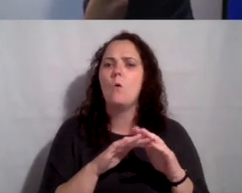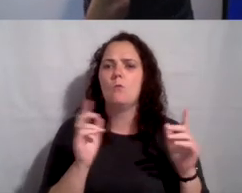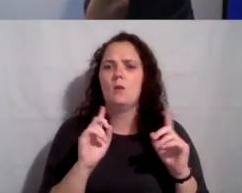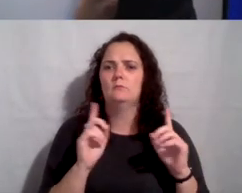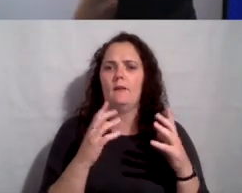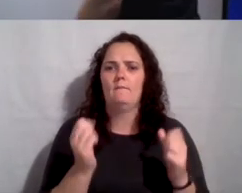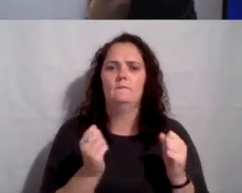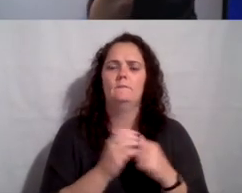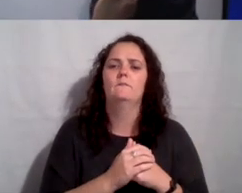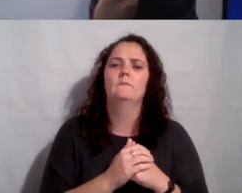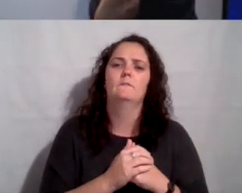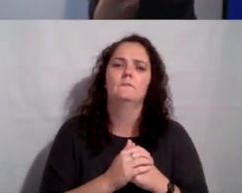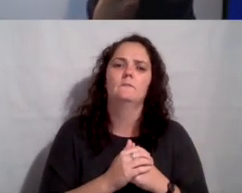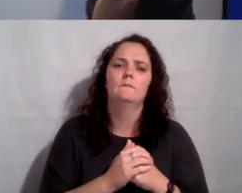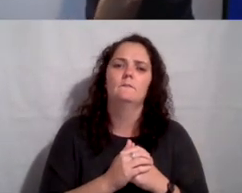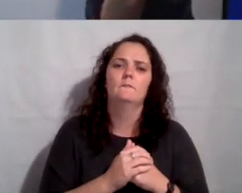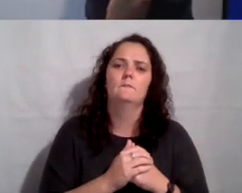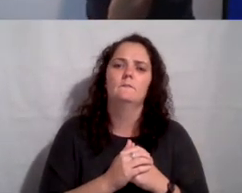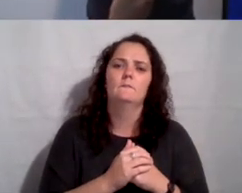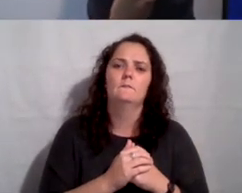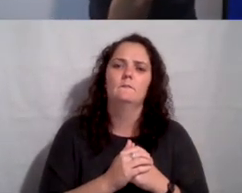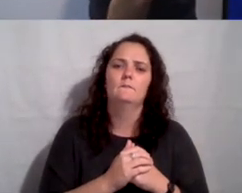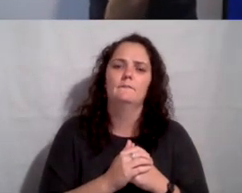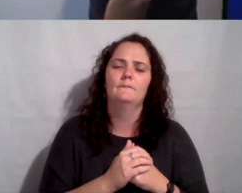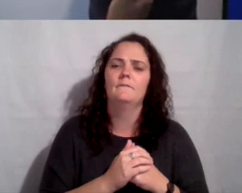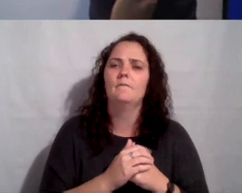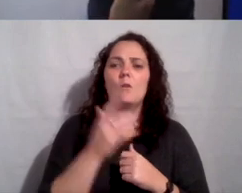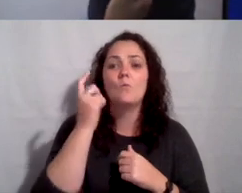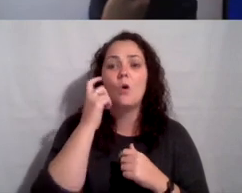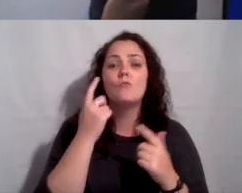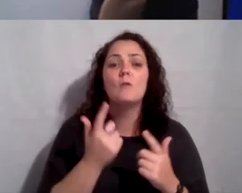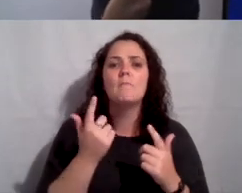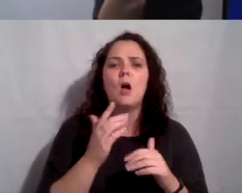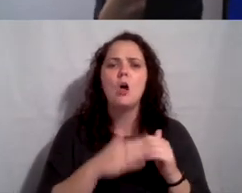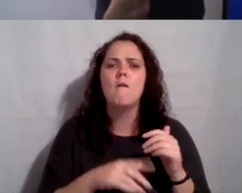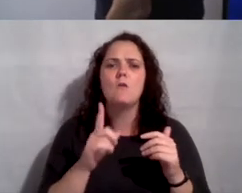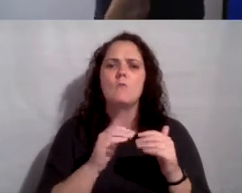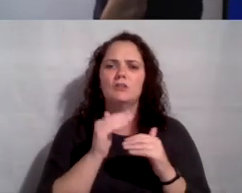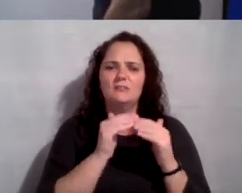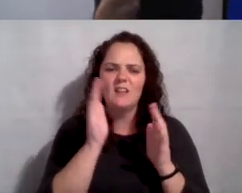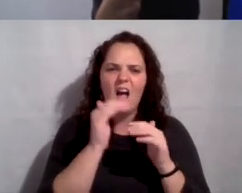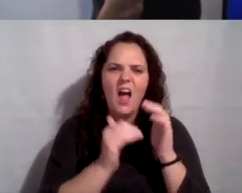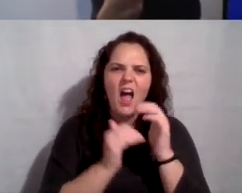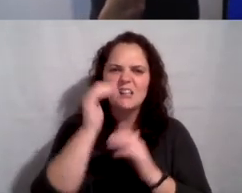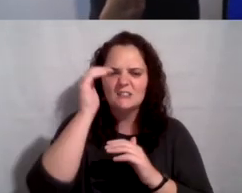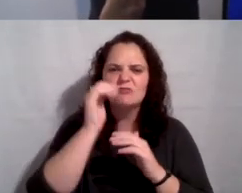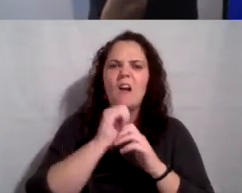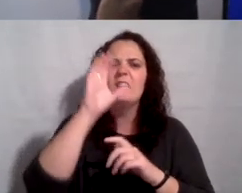in space there and I'm gonna not worry too much about anatomy or proportion or any of those things, I'm